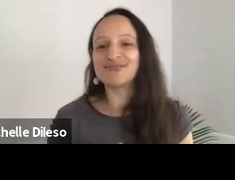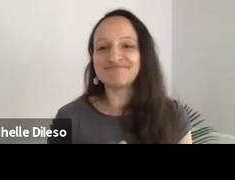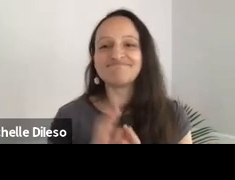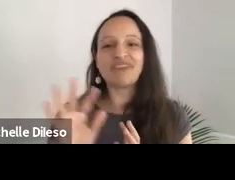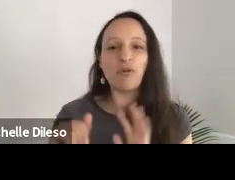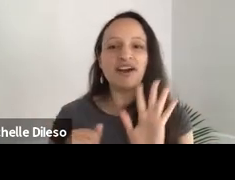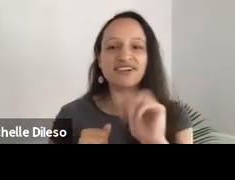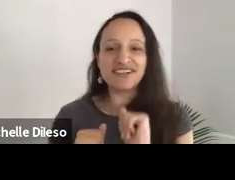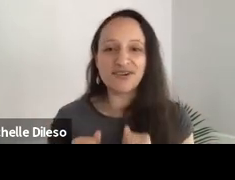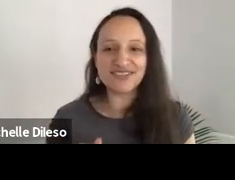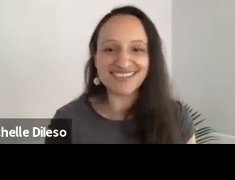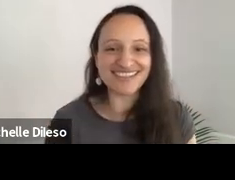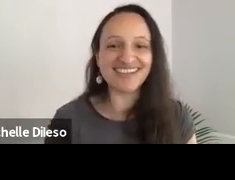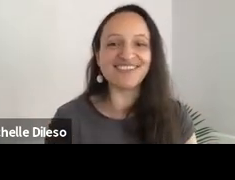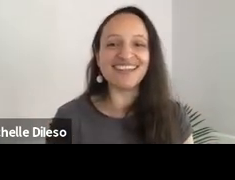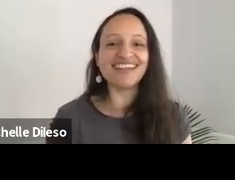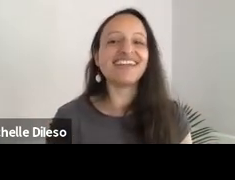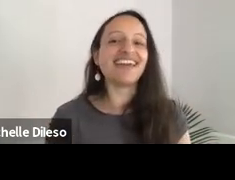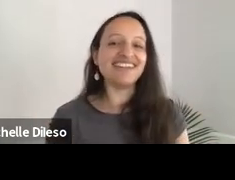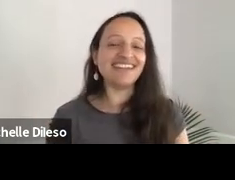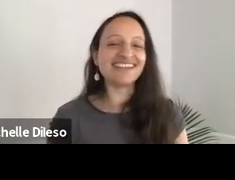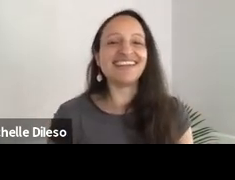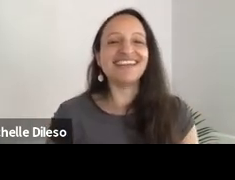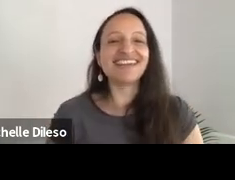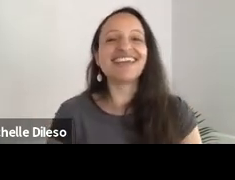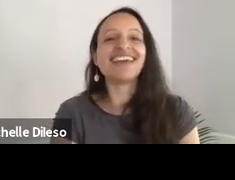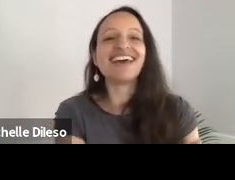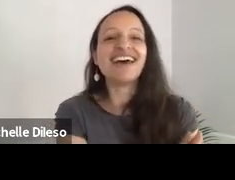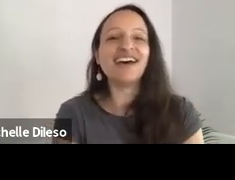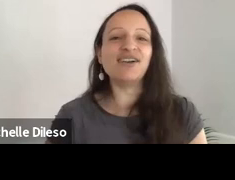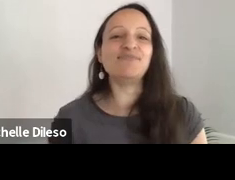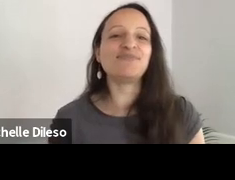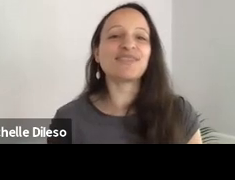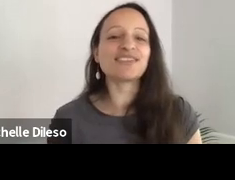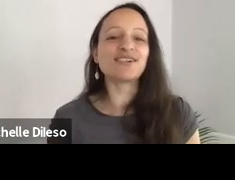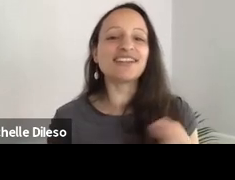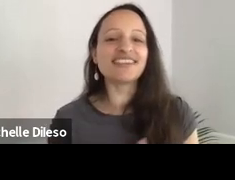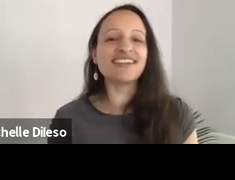Even though again we do have water and hoses, if we need.